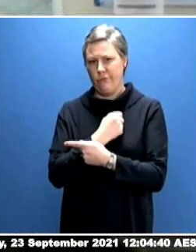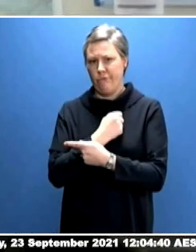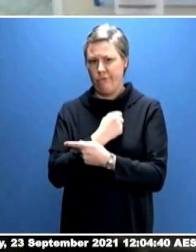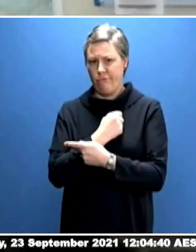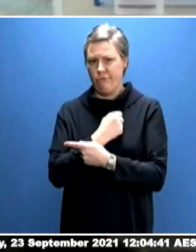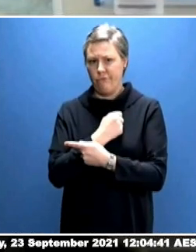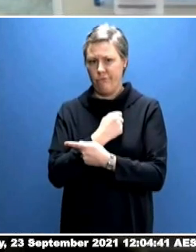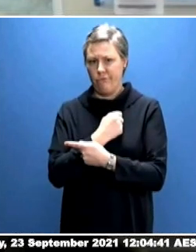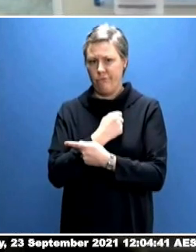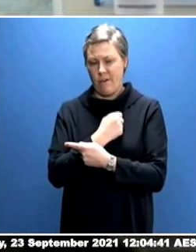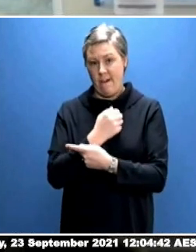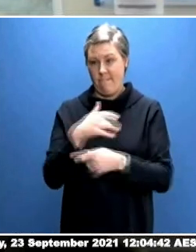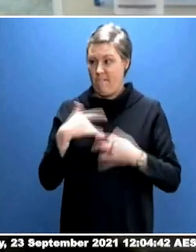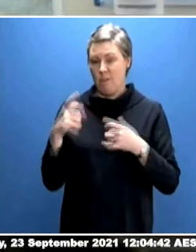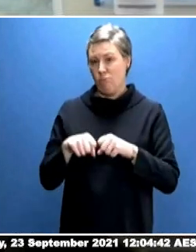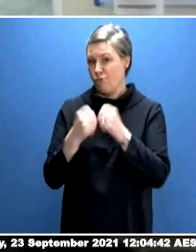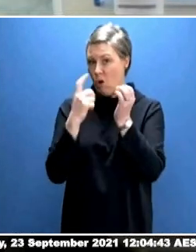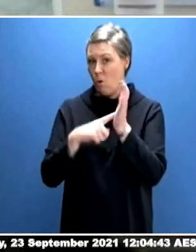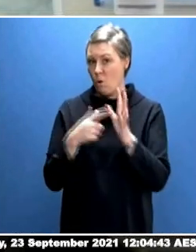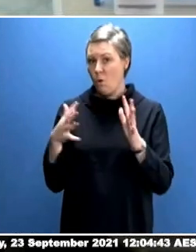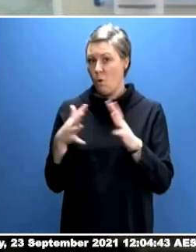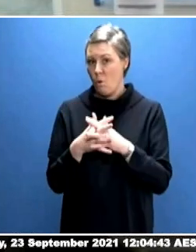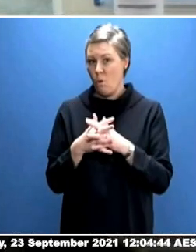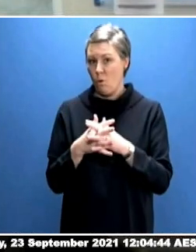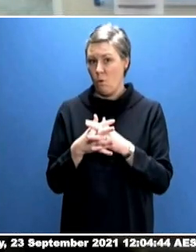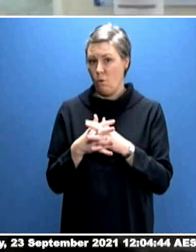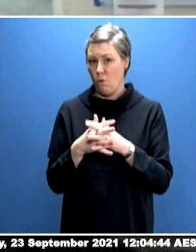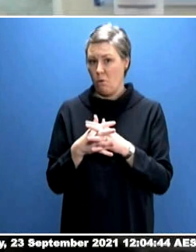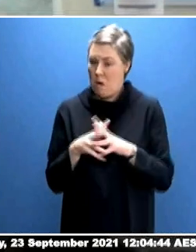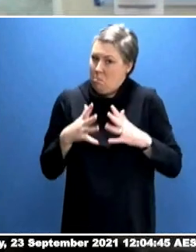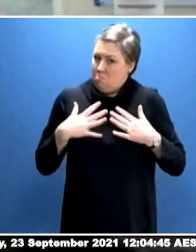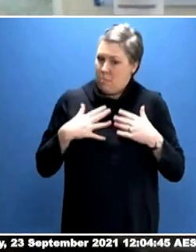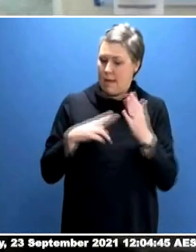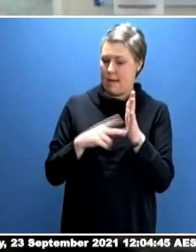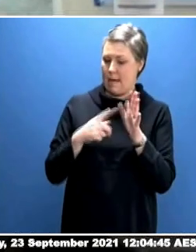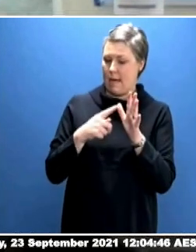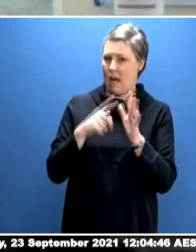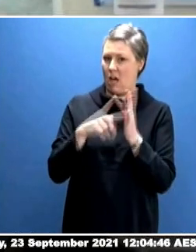well, the unlawfulness from the perspective of NAAJA and NT Legal Aid, concerns about that